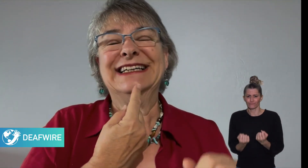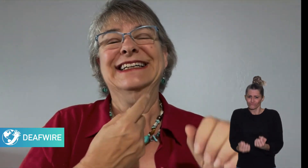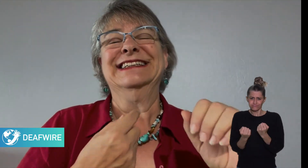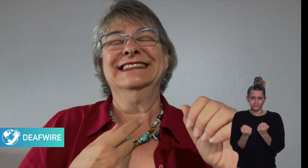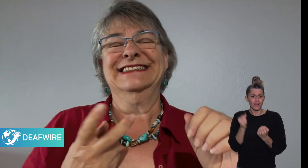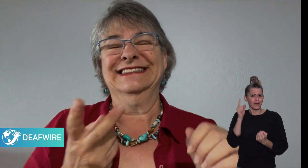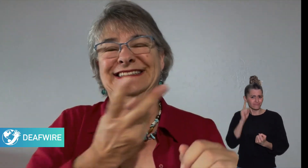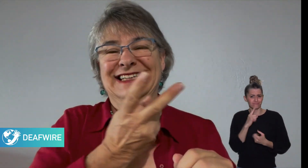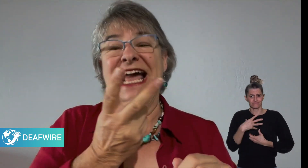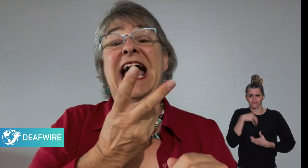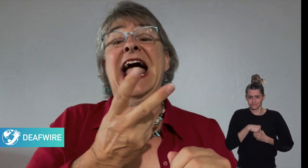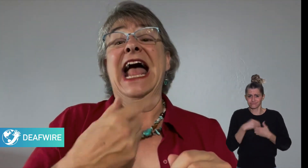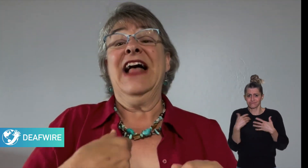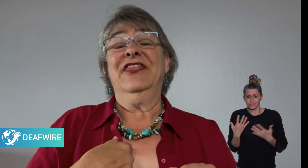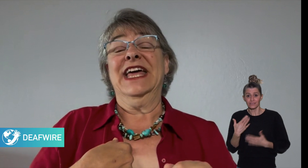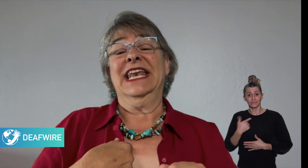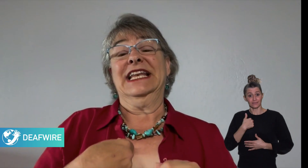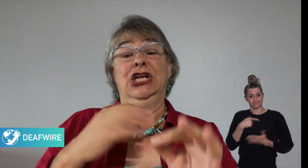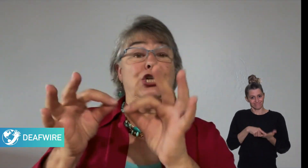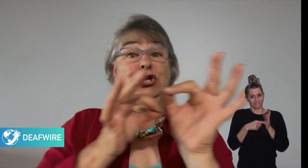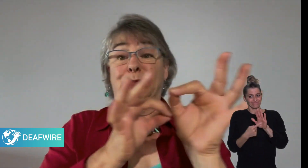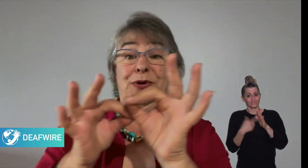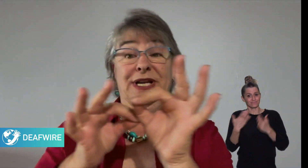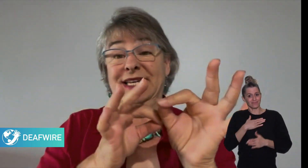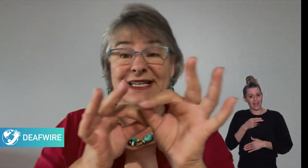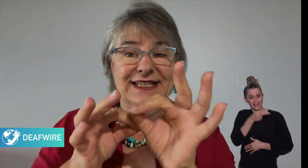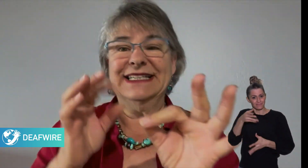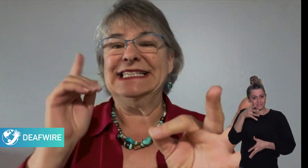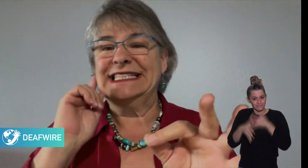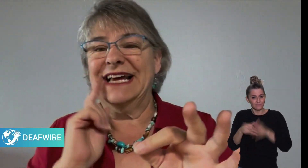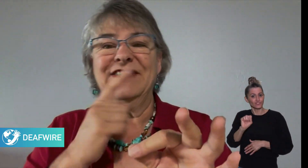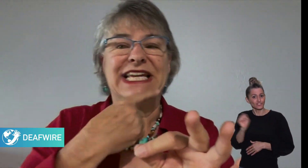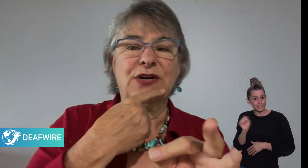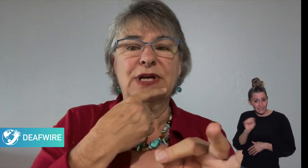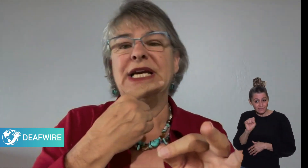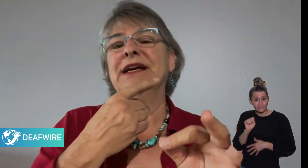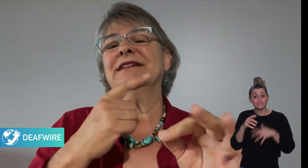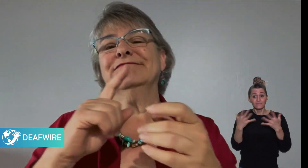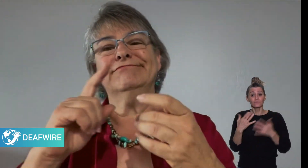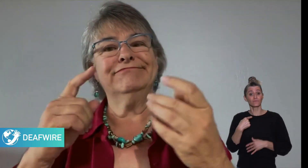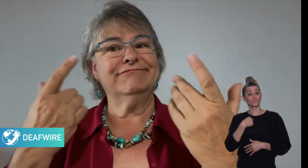When I went to a hearing school, I developed my Hearing Part -